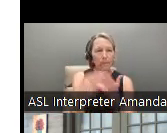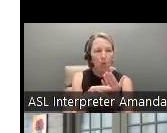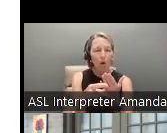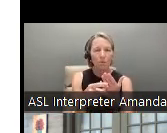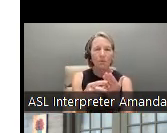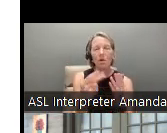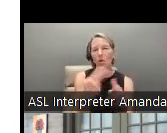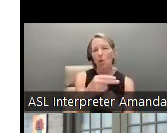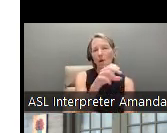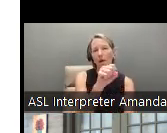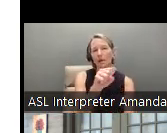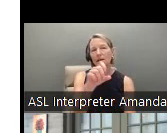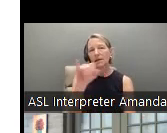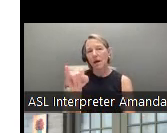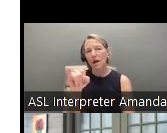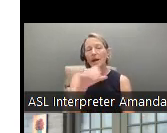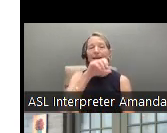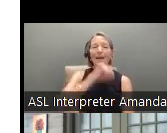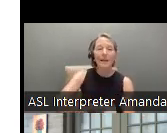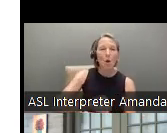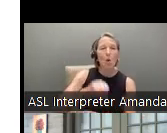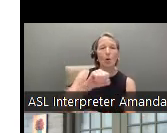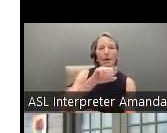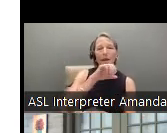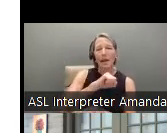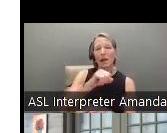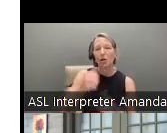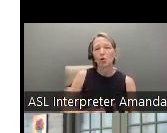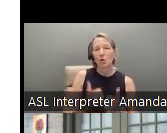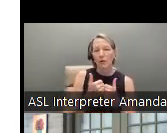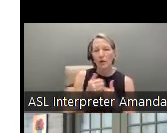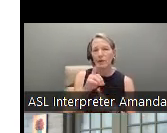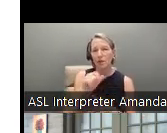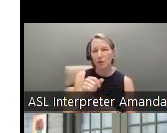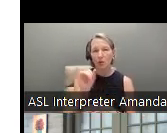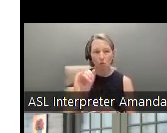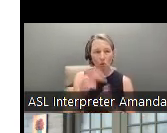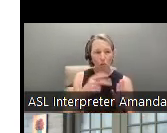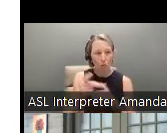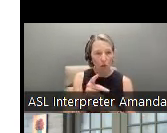known as SSI and the old age Survivors and Disabilities Insurance program known as SSDI